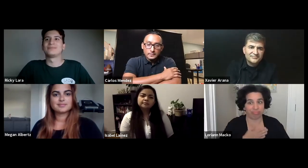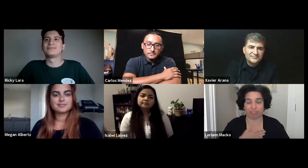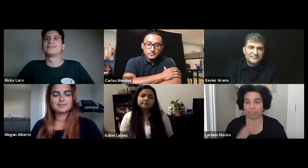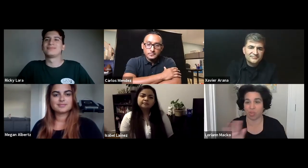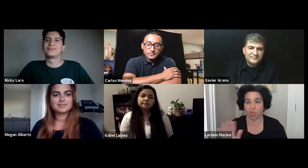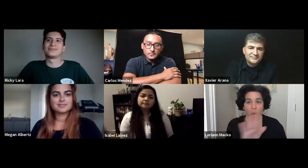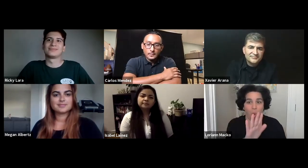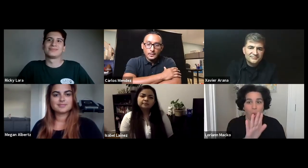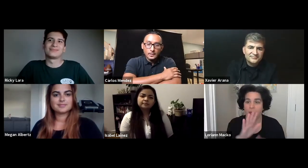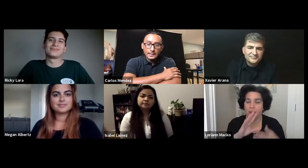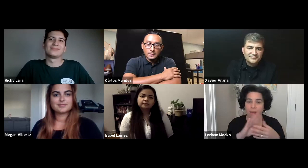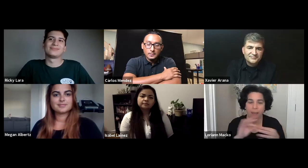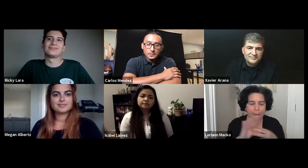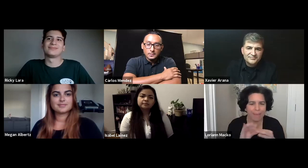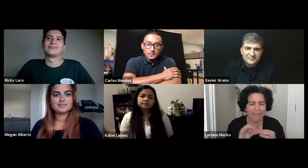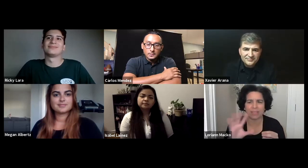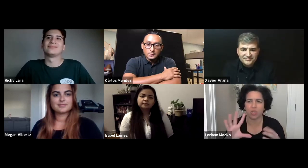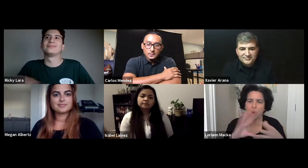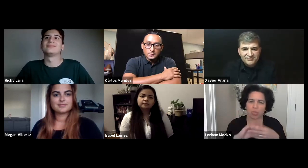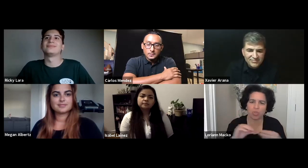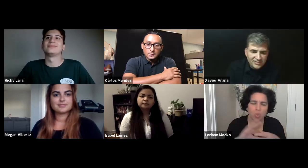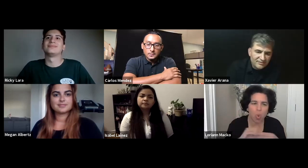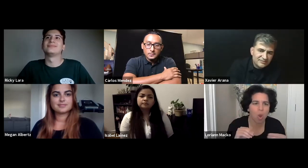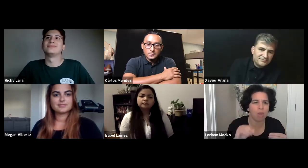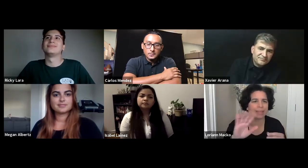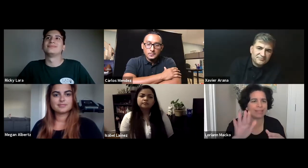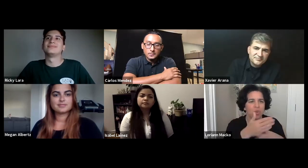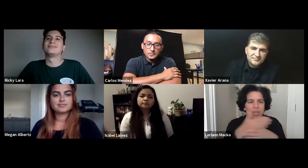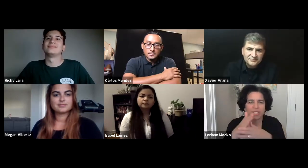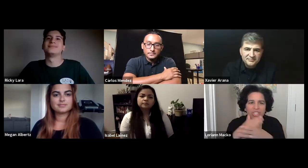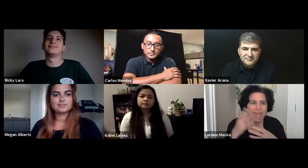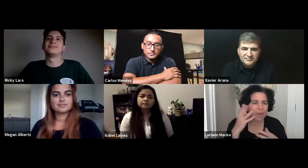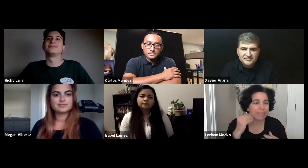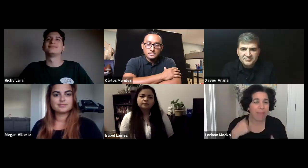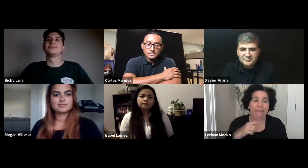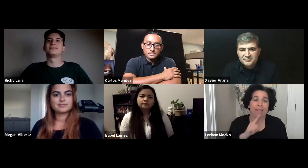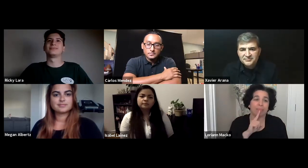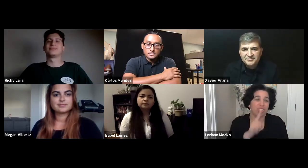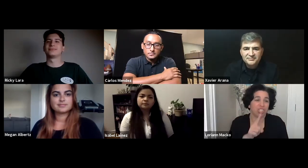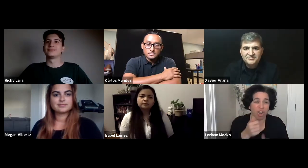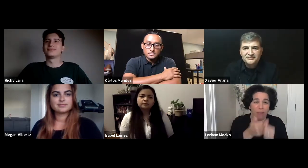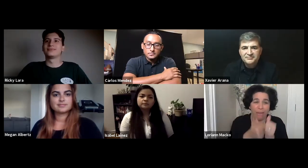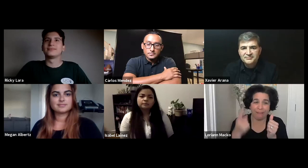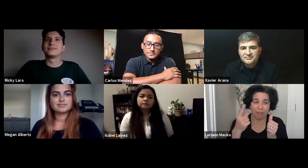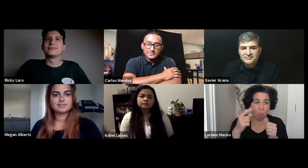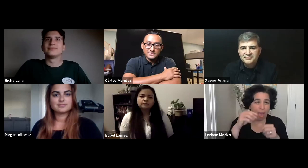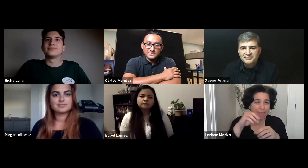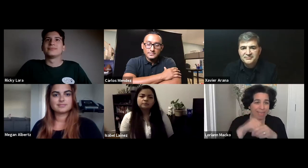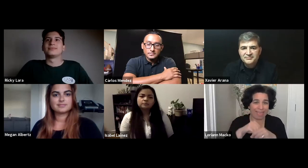I really enjoyed listening to your stories, your comments, sharing your experiences.